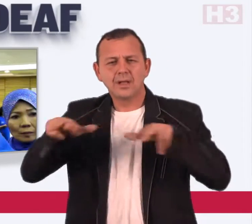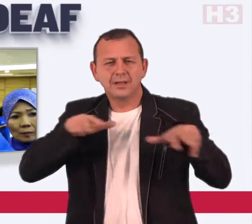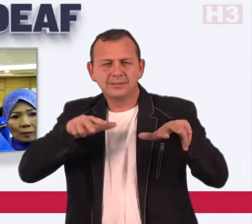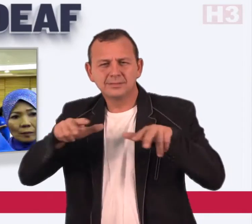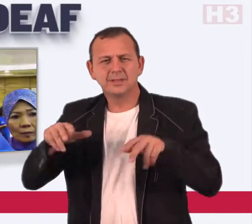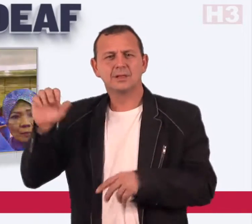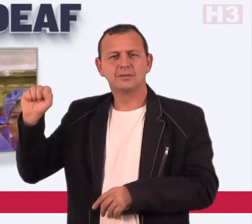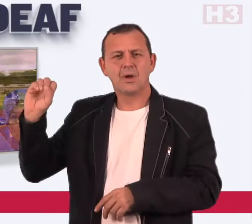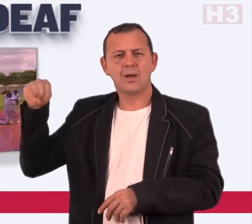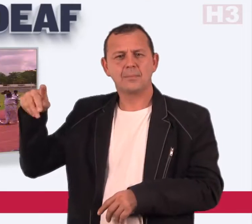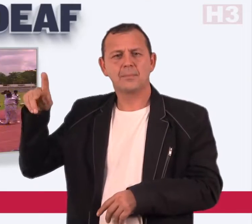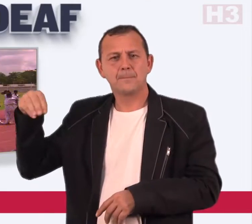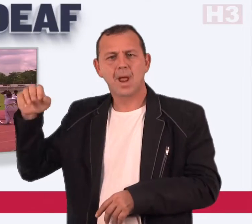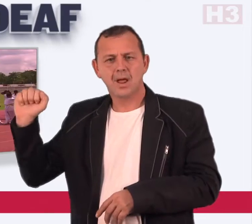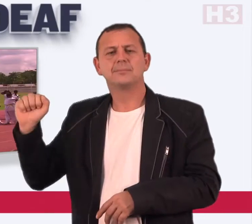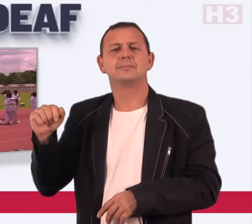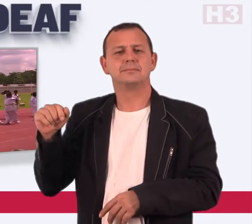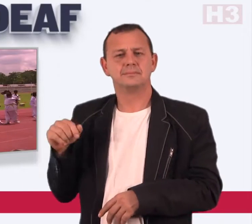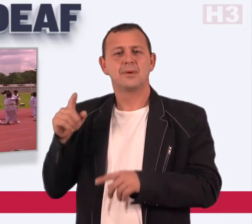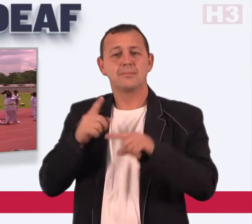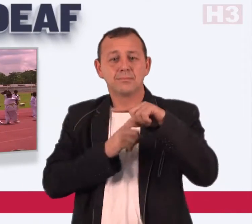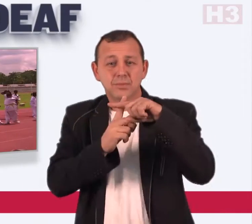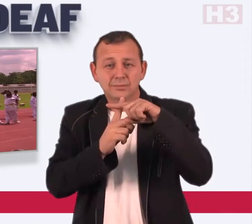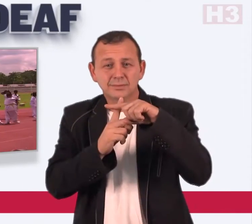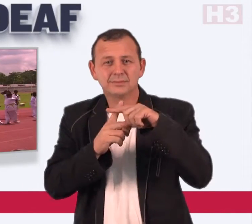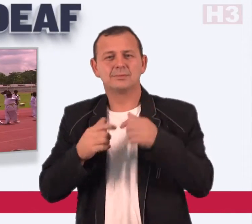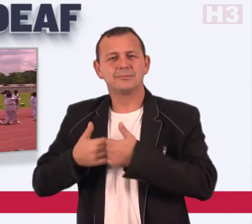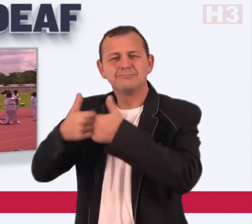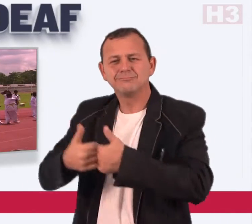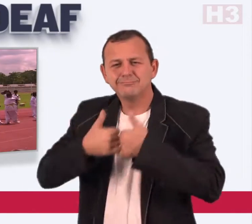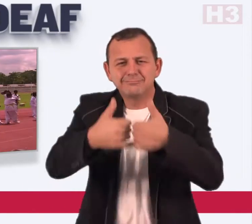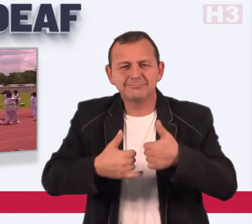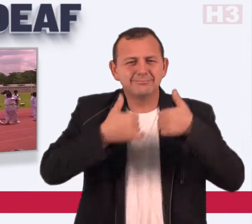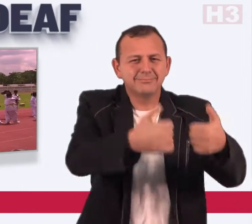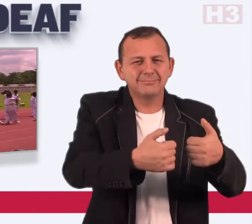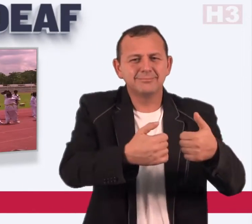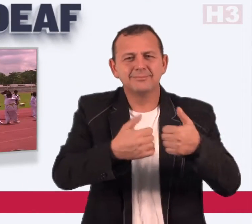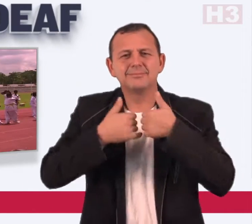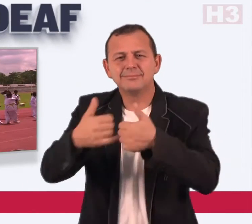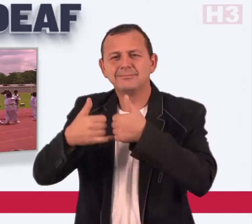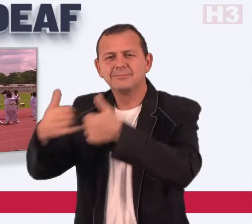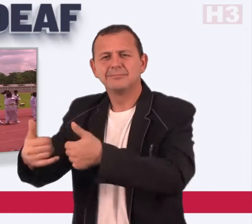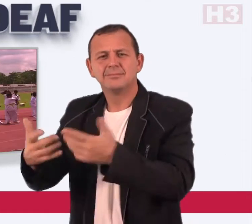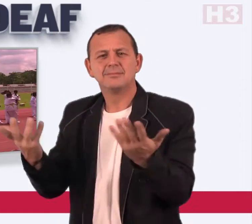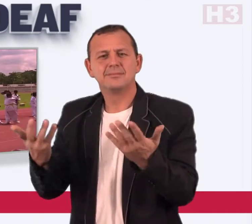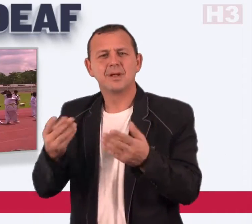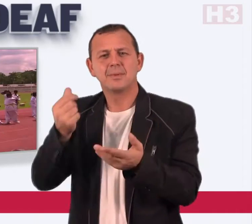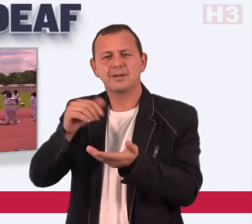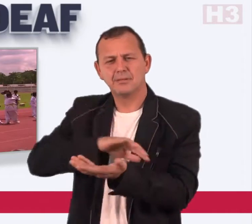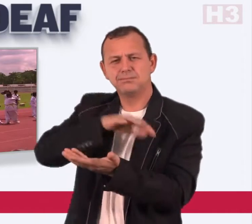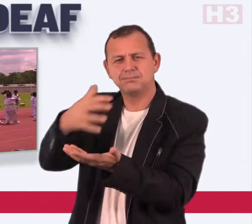to organise Sopma and they also awarded medallists money